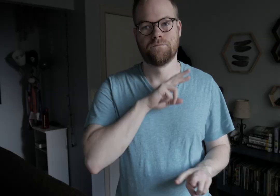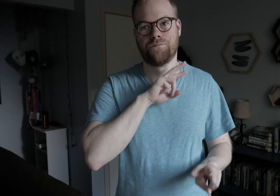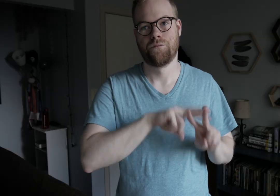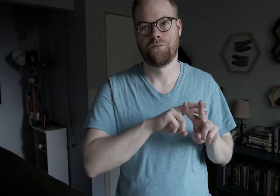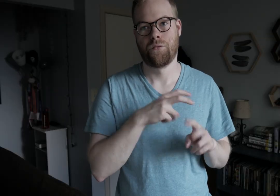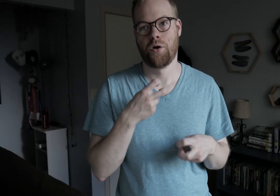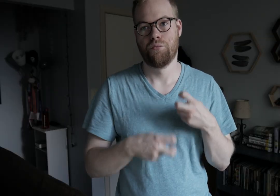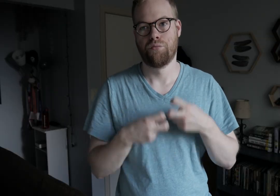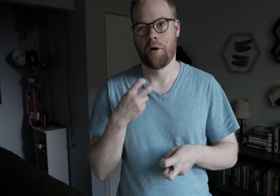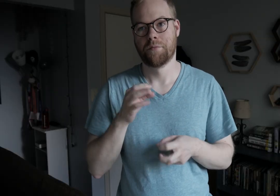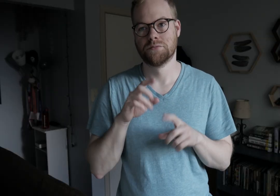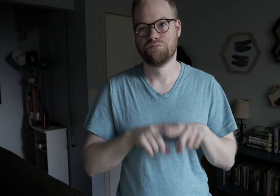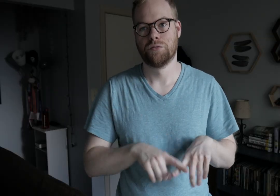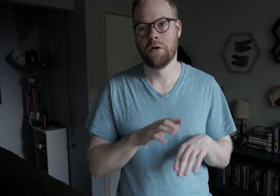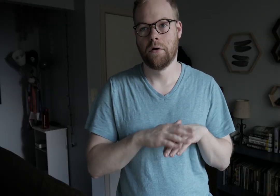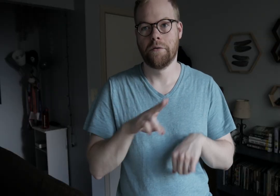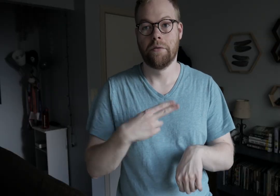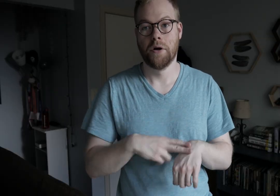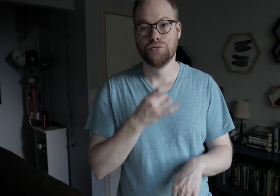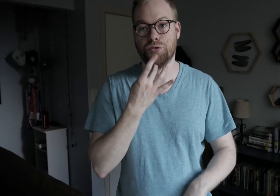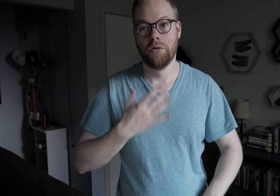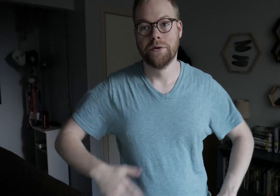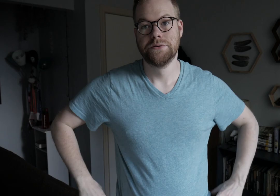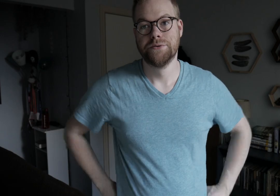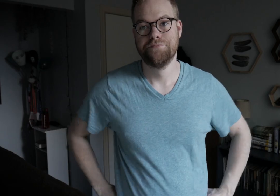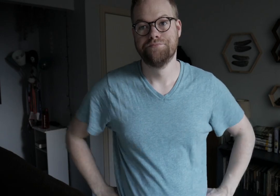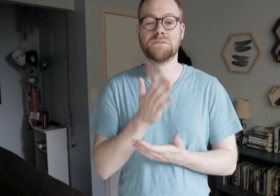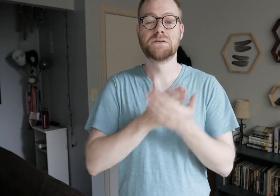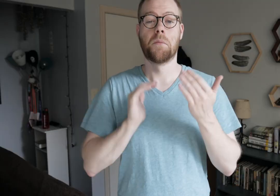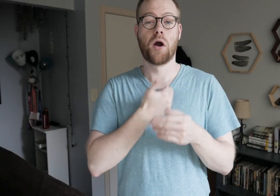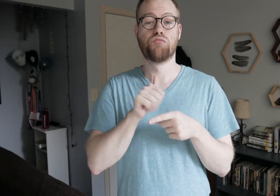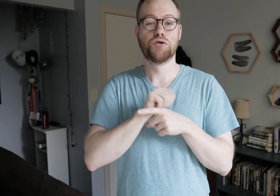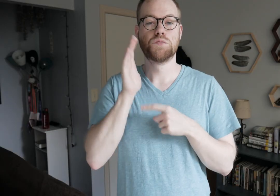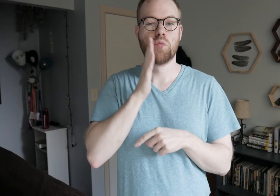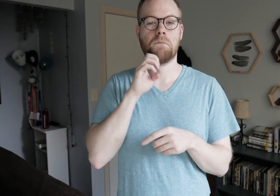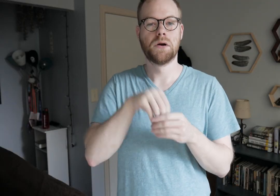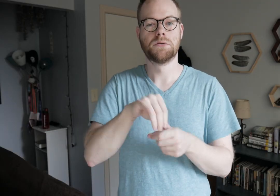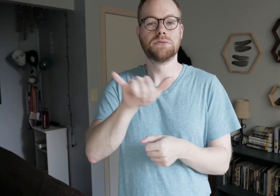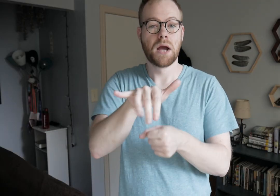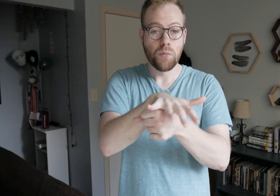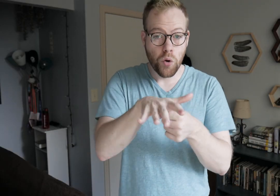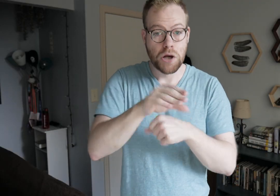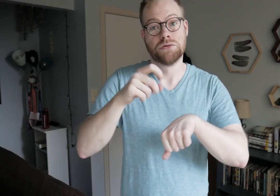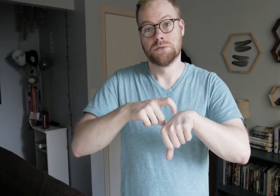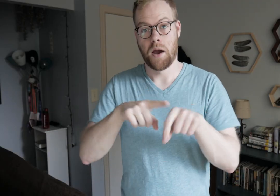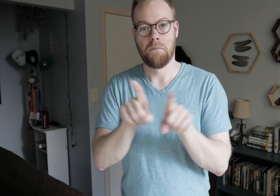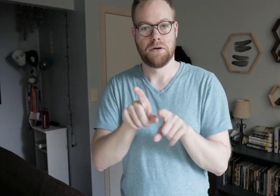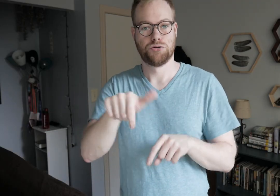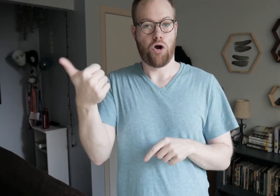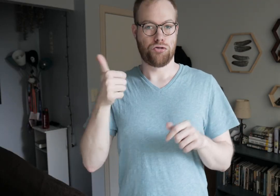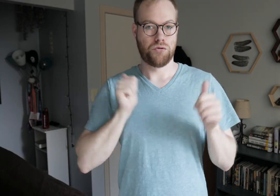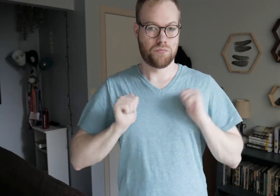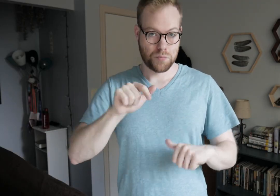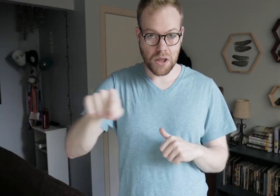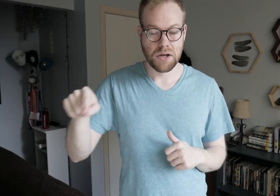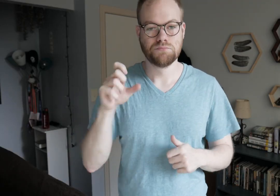Hashtag problems of relying on natural light. Some of our rehearsals would be in the same location and time as other plays,